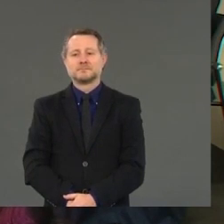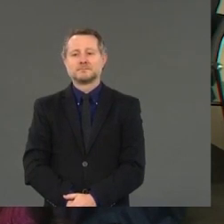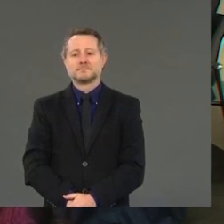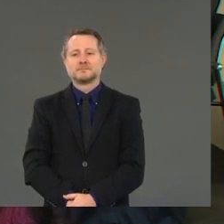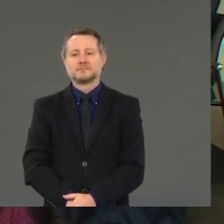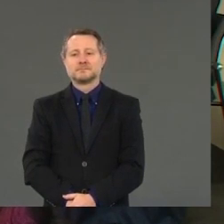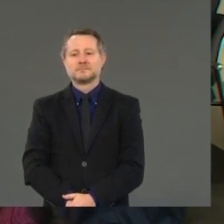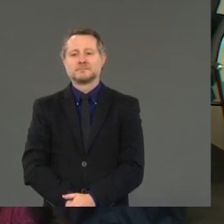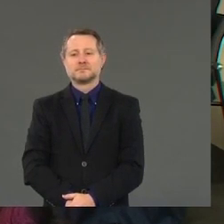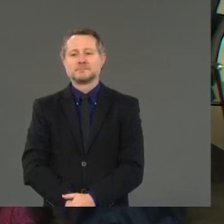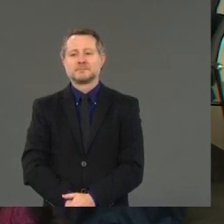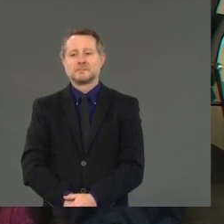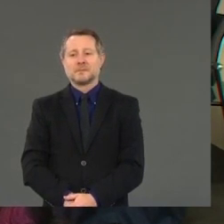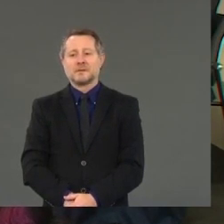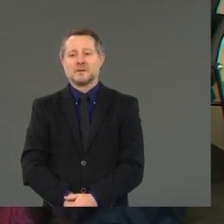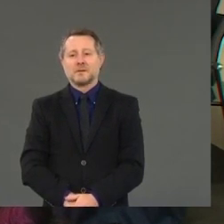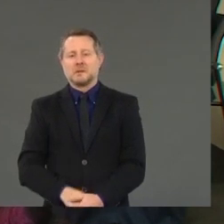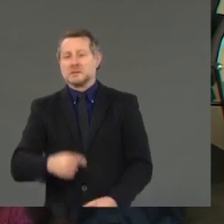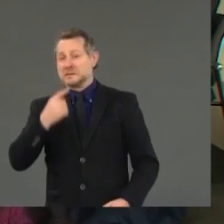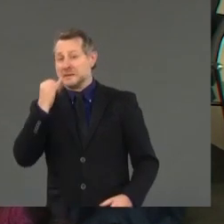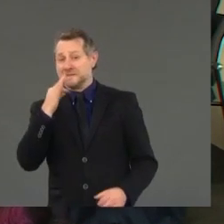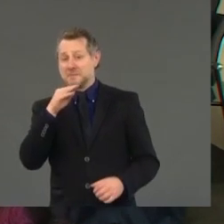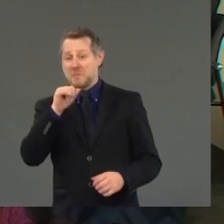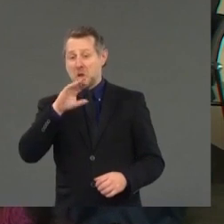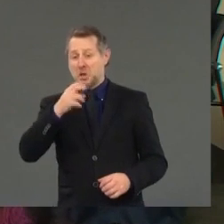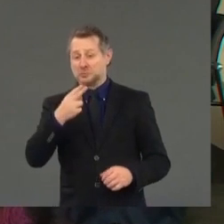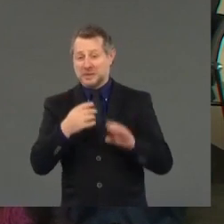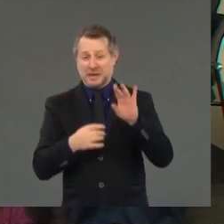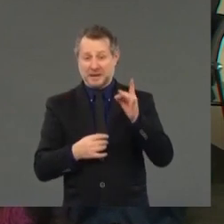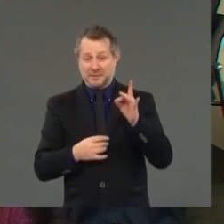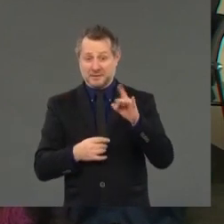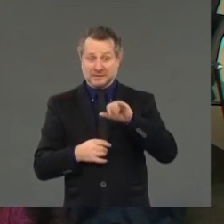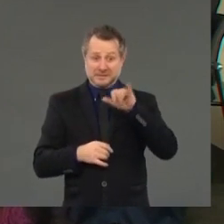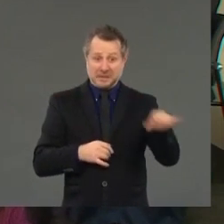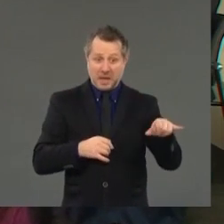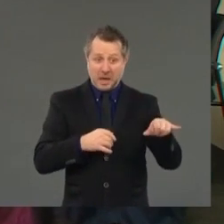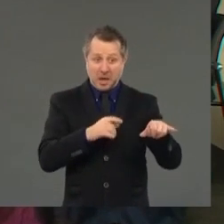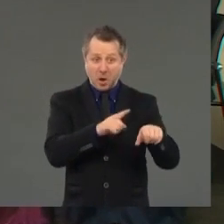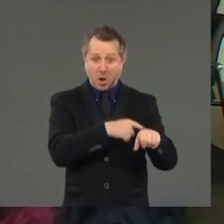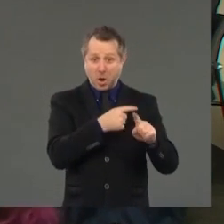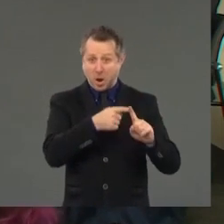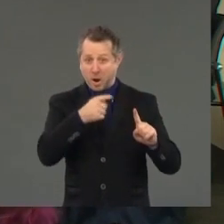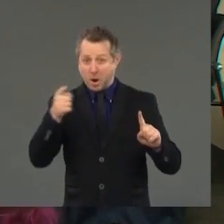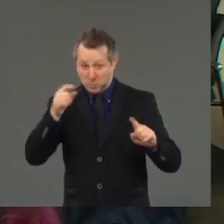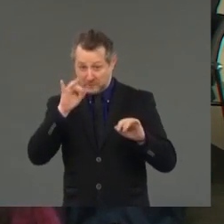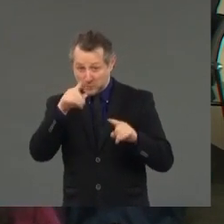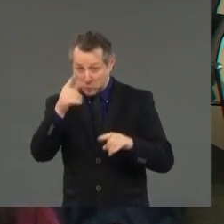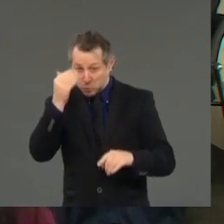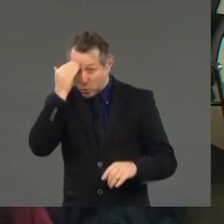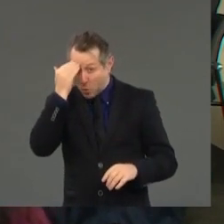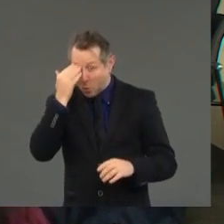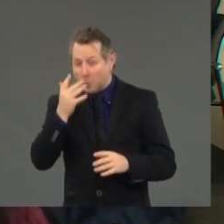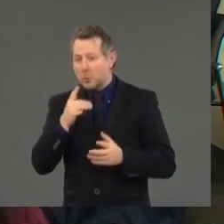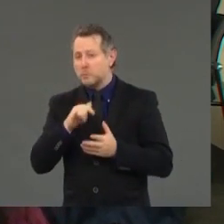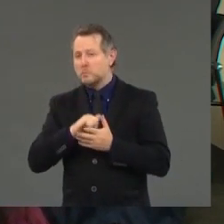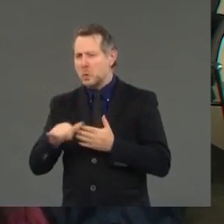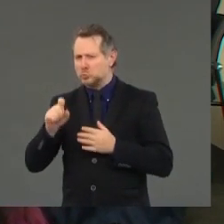MARCH 8. MAYOR de BLASIO SAID TODAY I WISH WE HAD NO MORE BECAUSE WE